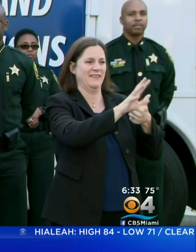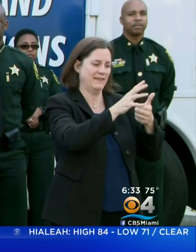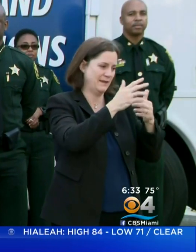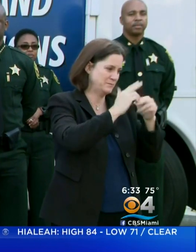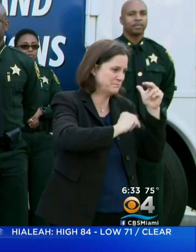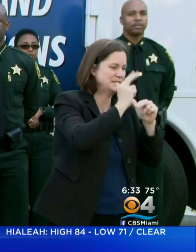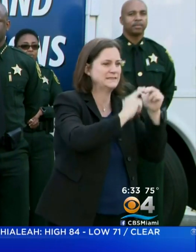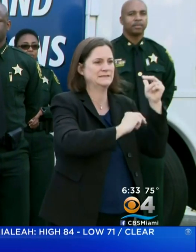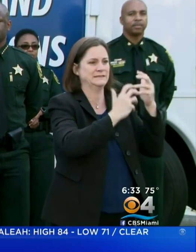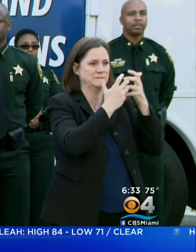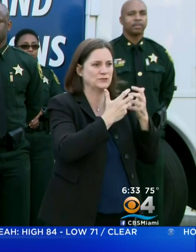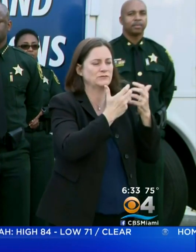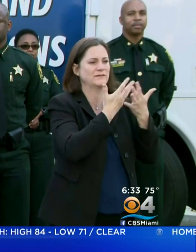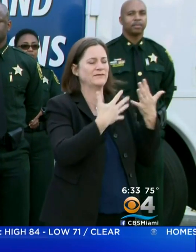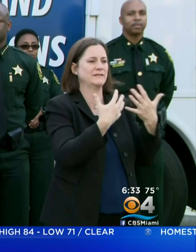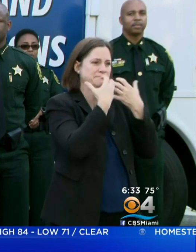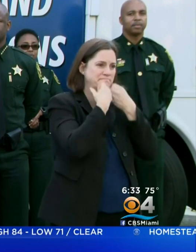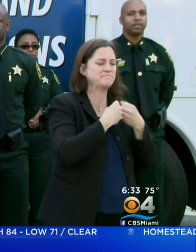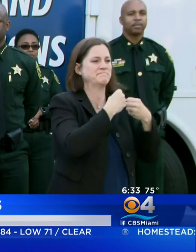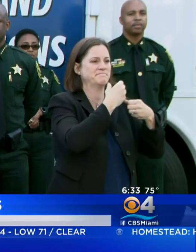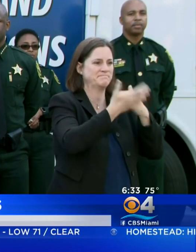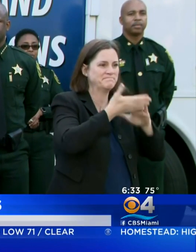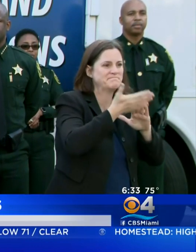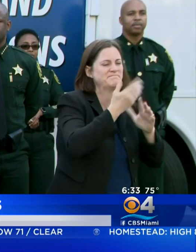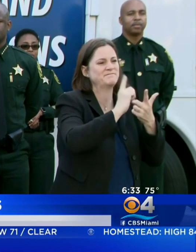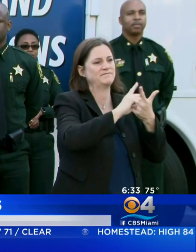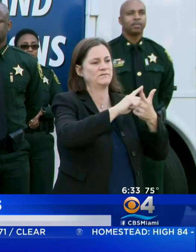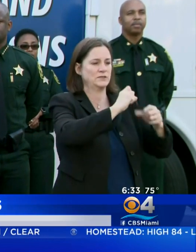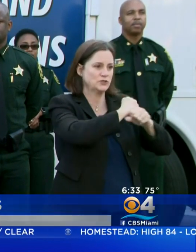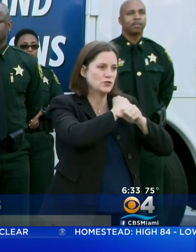NAIL SALONS AND BARBER SHOPS ARE ORDERED CLOSED.